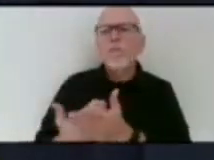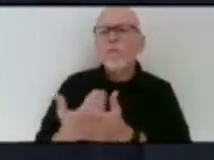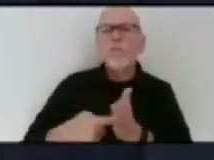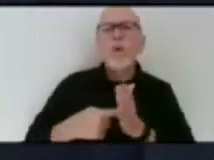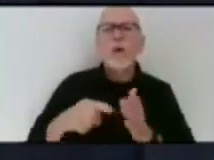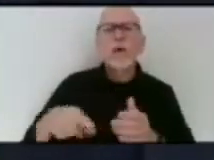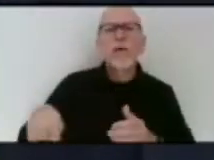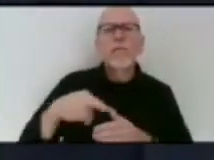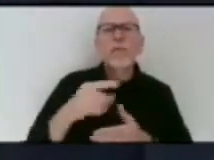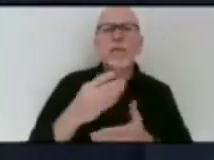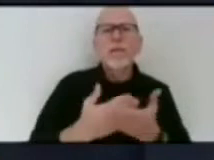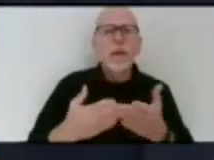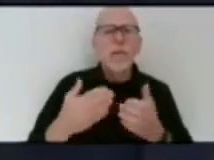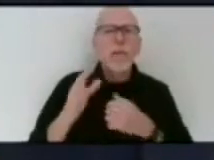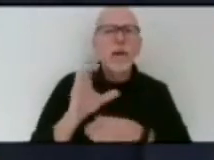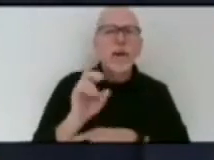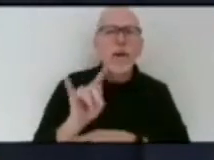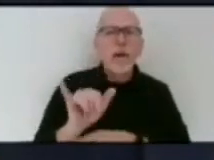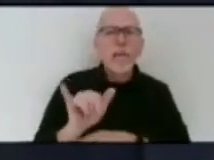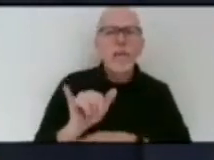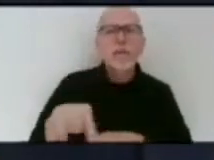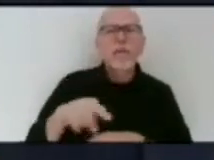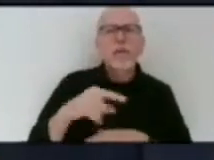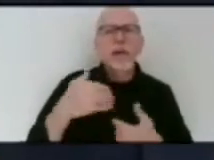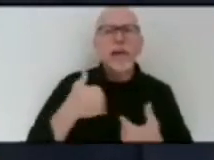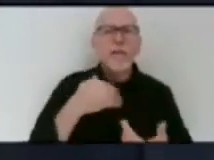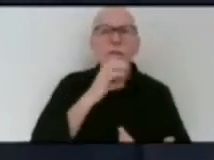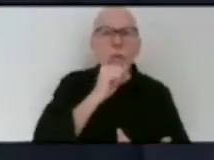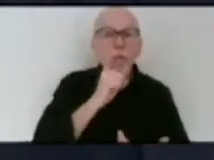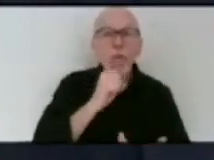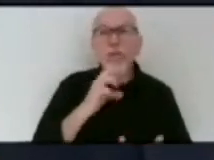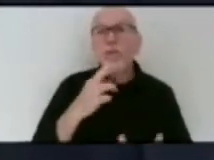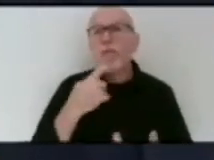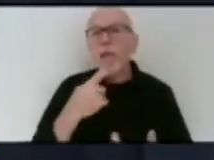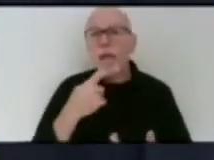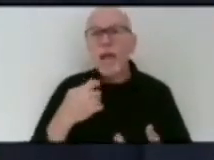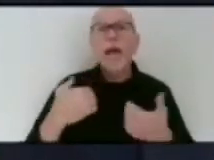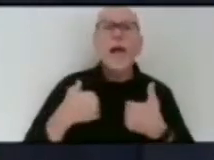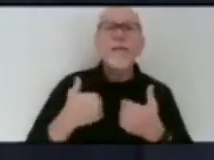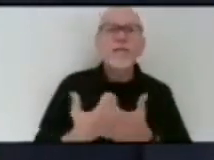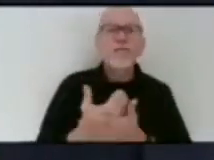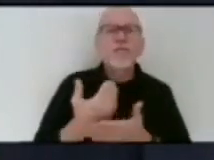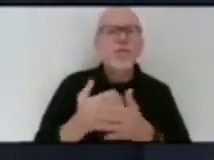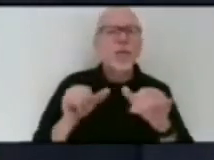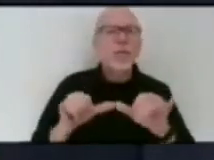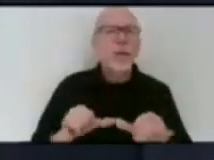metrics that put them in orange and or red status. But the bottom line is